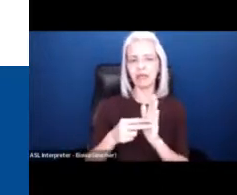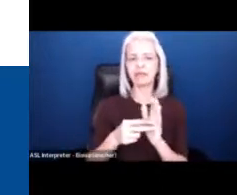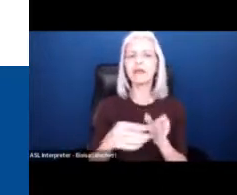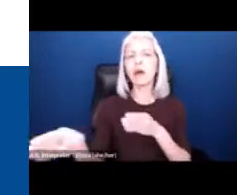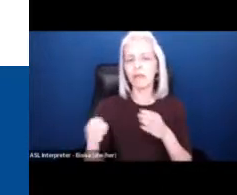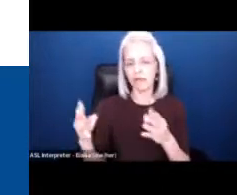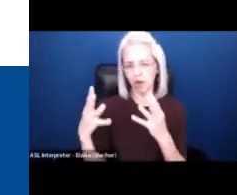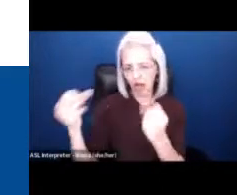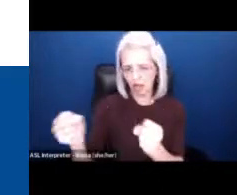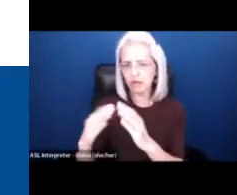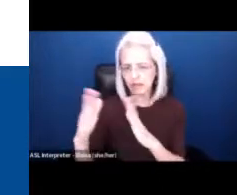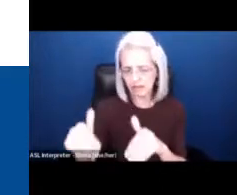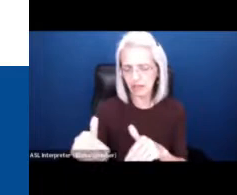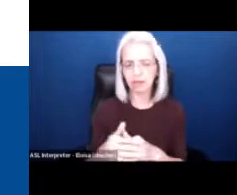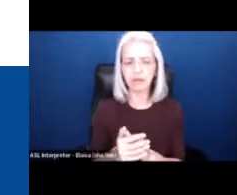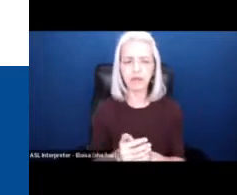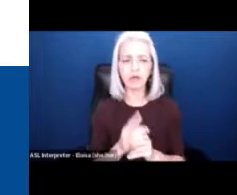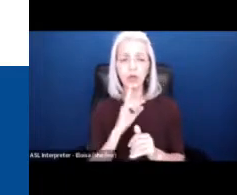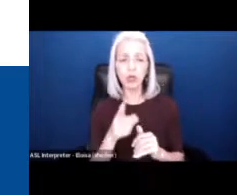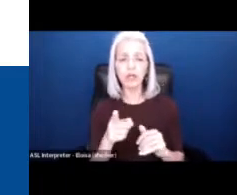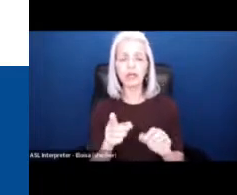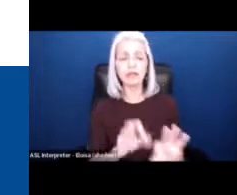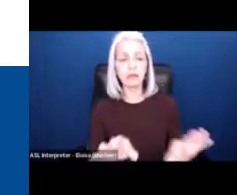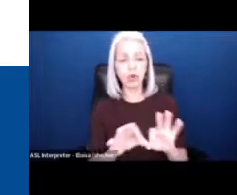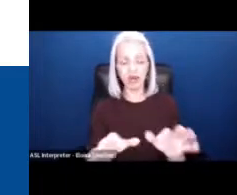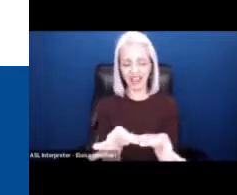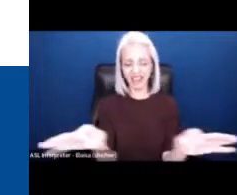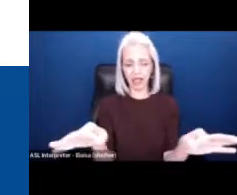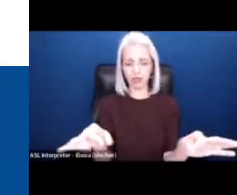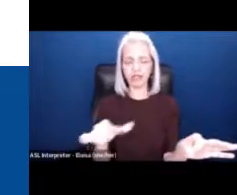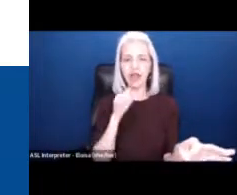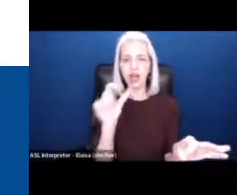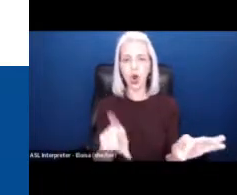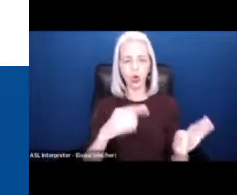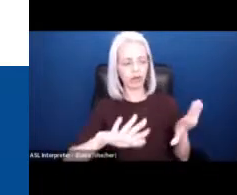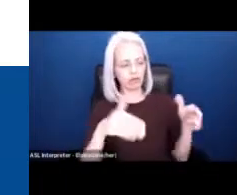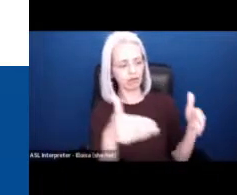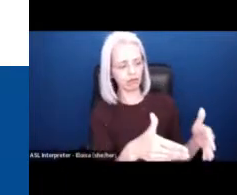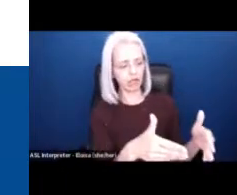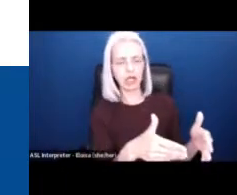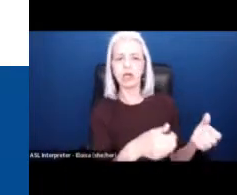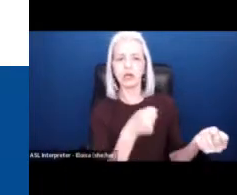system. And really to ensure that language is not exclusive of supporting individuals with brain injury. And this can